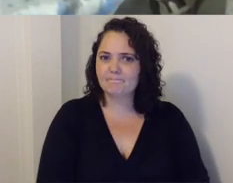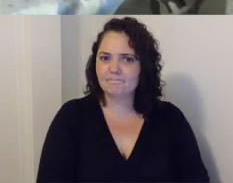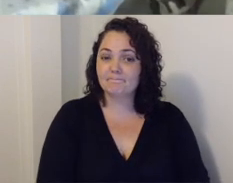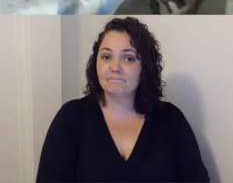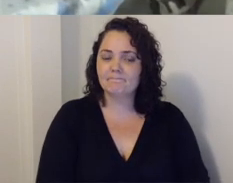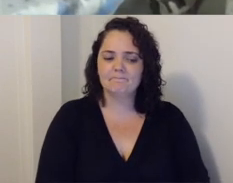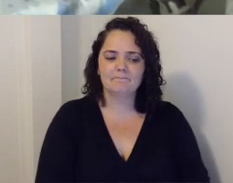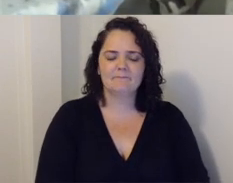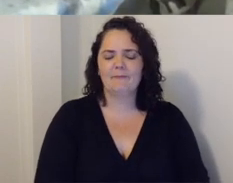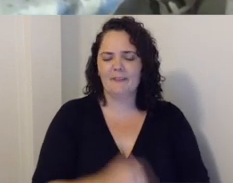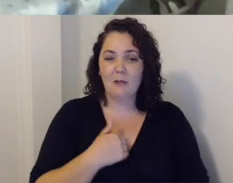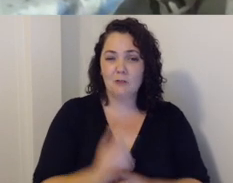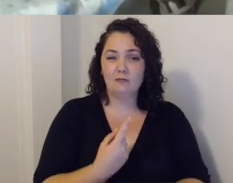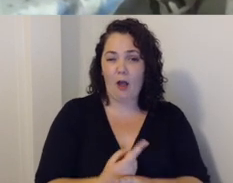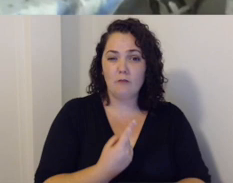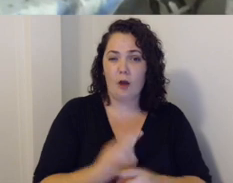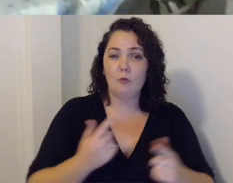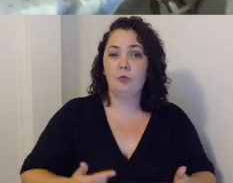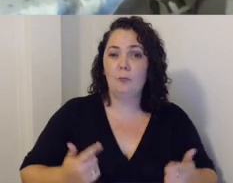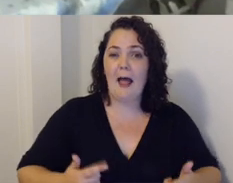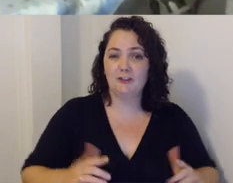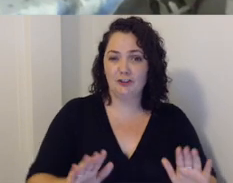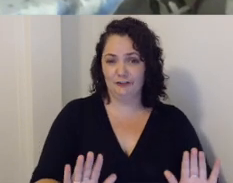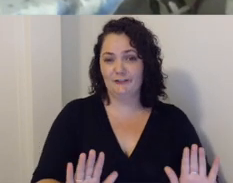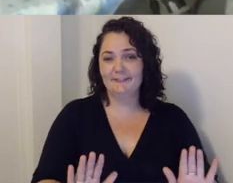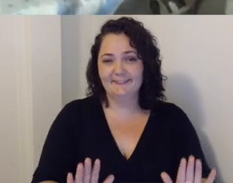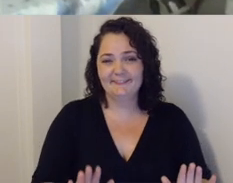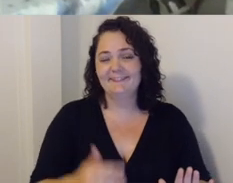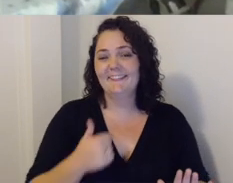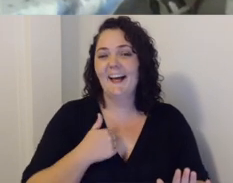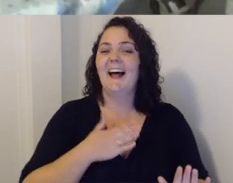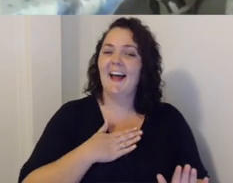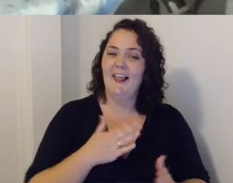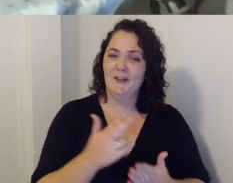doing any drawing so I'm going to try to do a little bit of drawing as well here